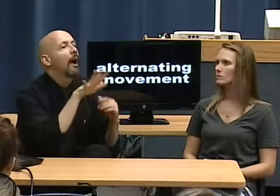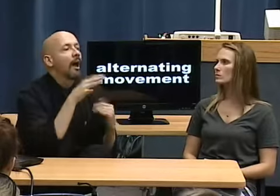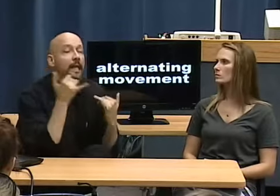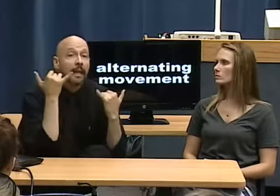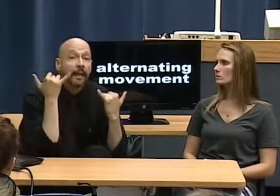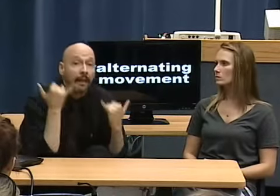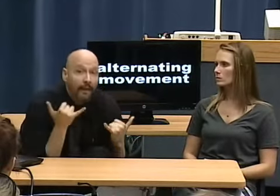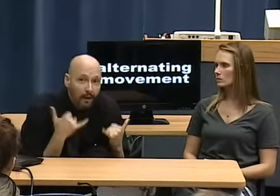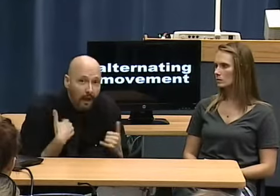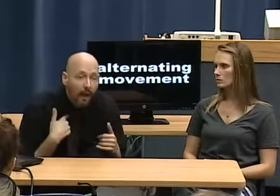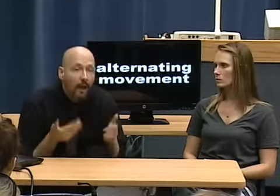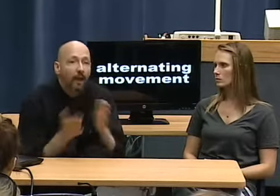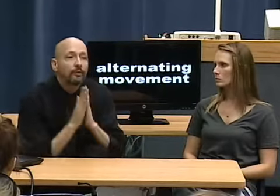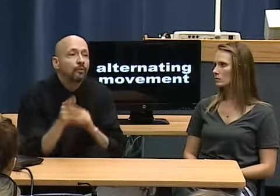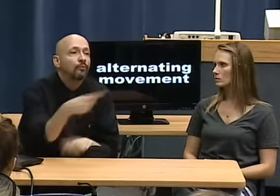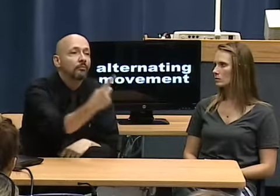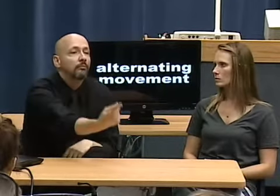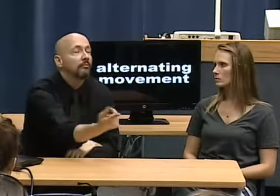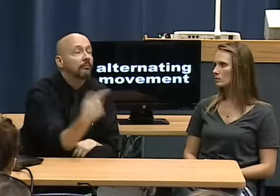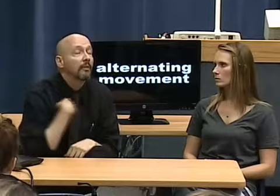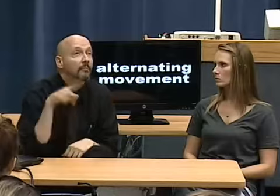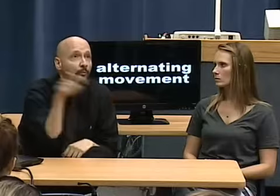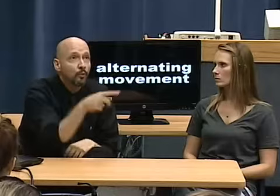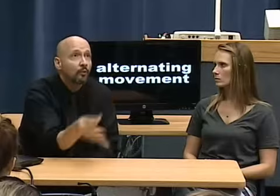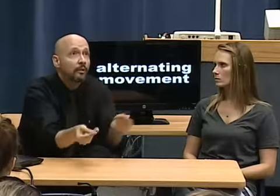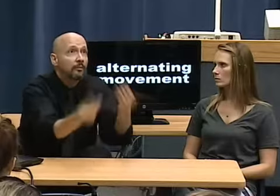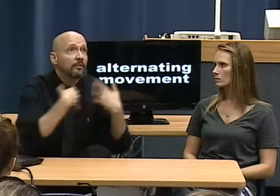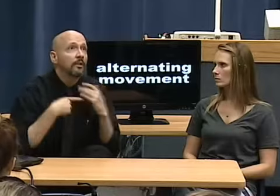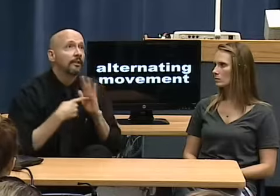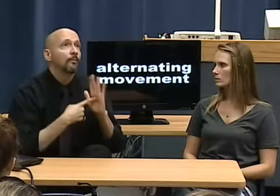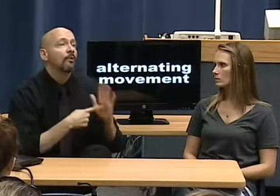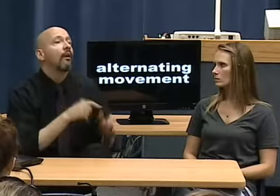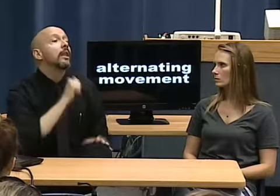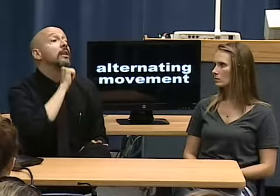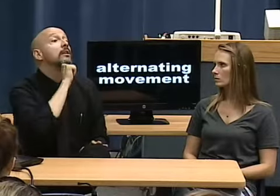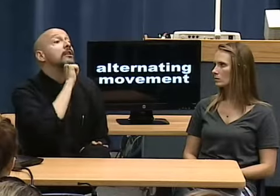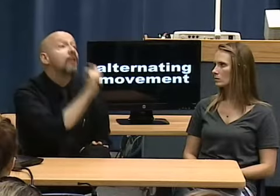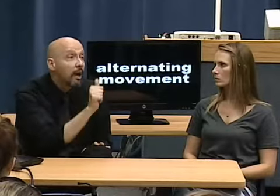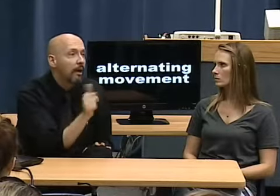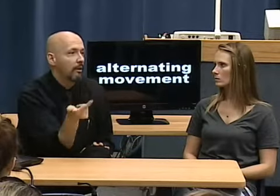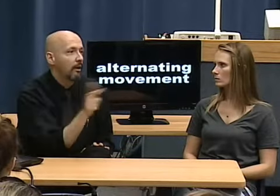Now I'm asking you all to give me examples of NOT alternating movement.